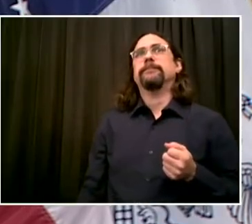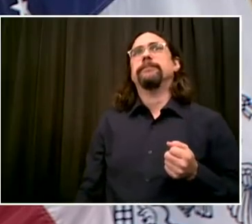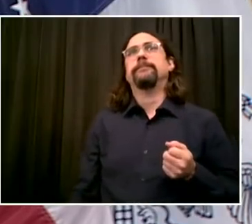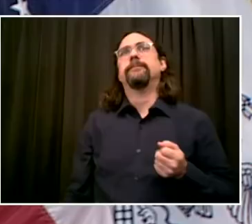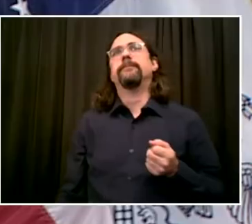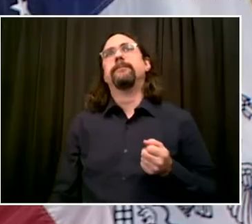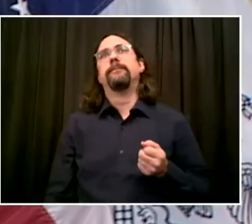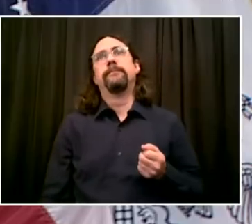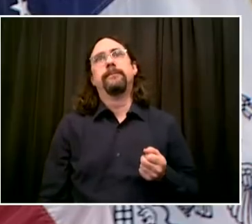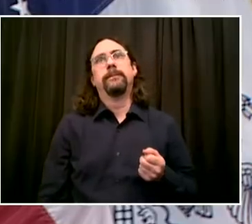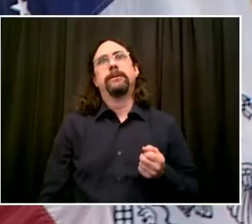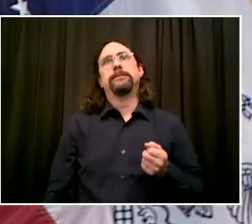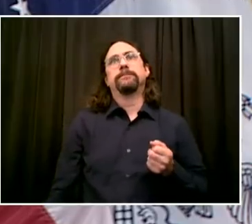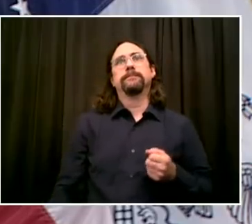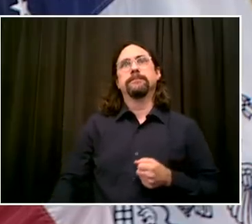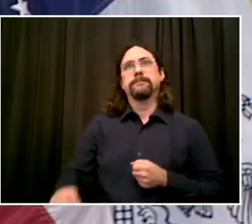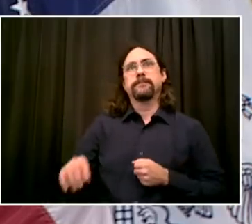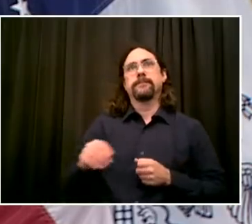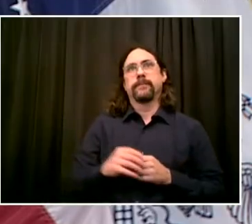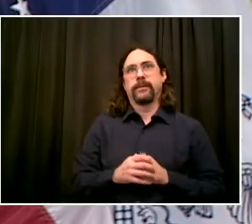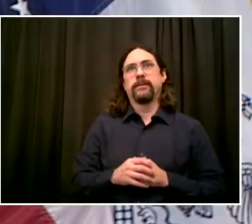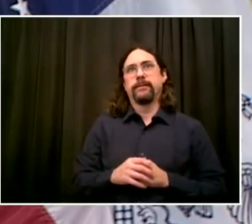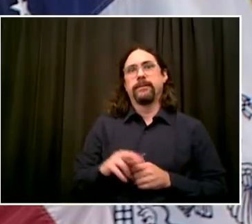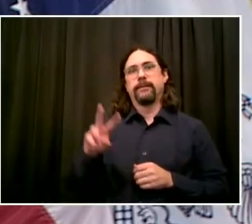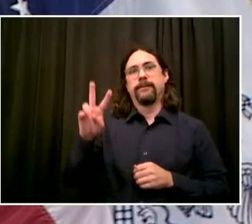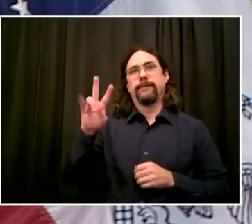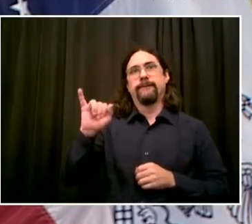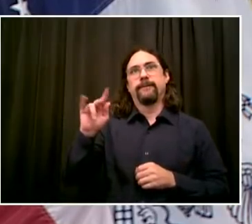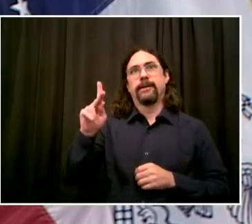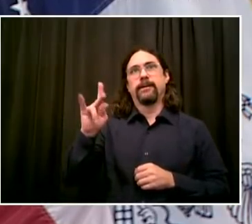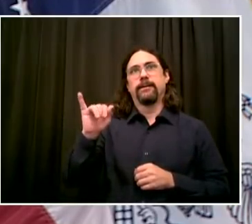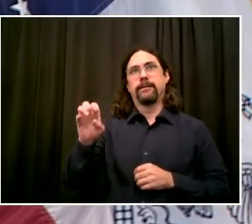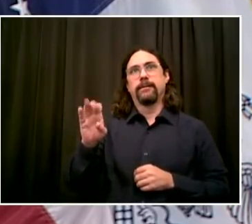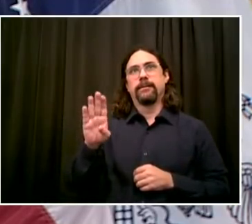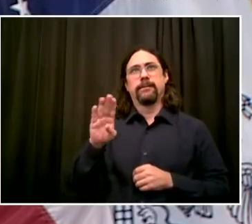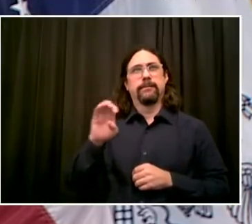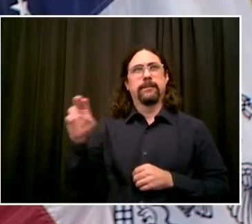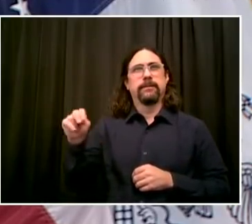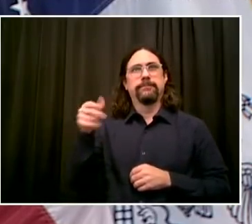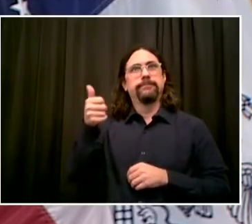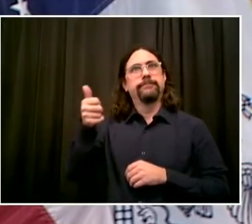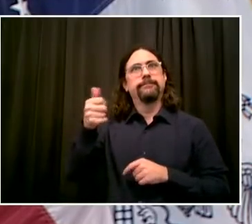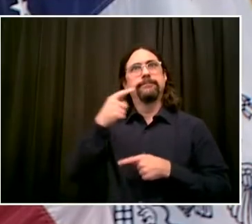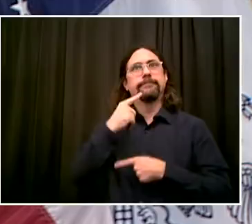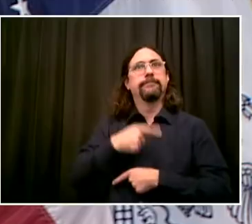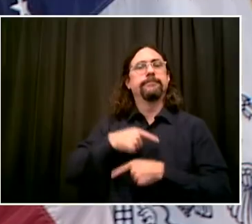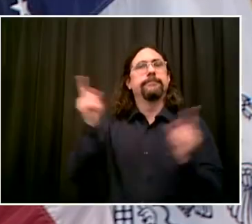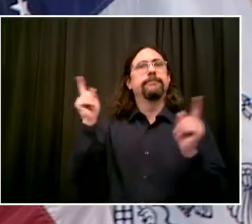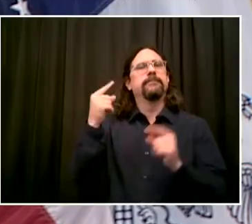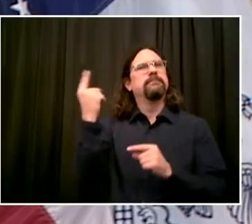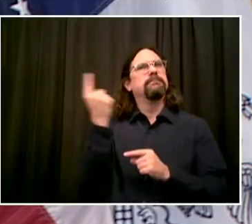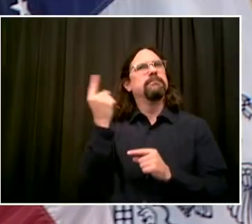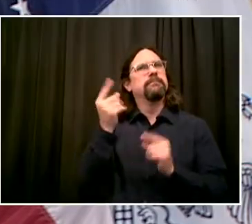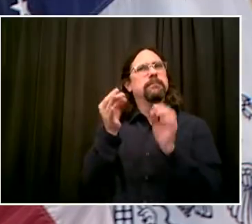OKAY. I WANTED TO ASK SOMETHING ABOUT THE NEW ANNOUNCEMENT, VICKI HAS SAID